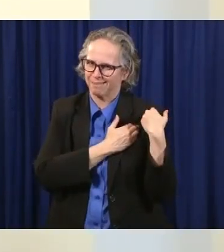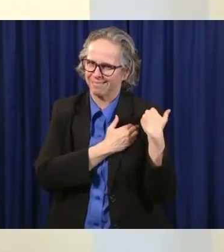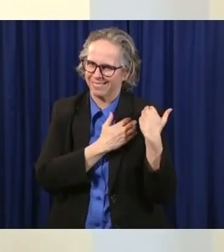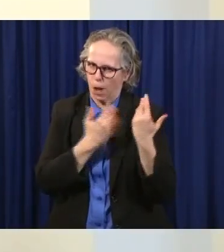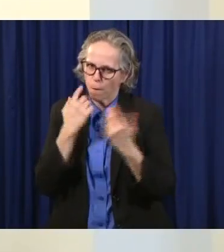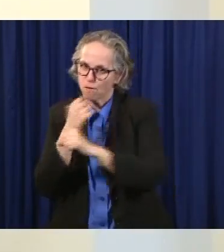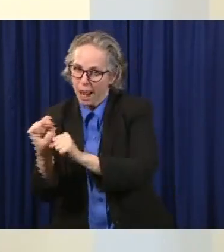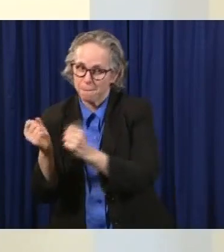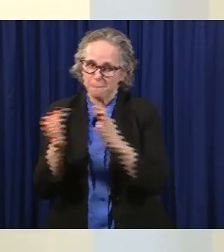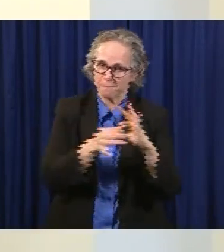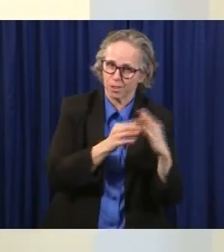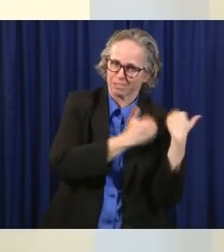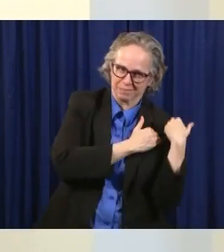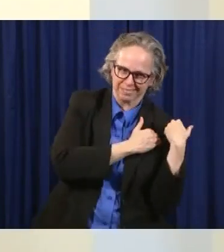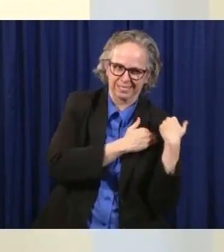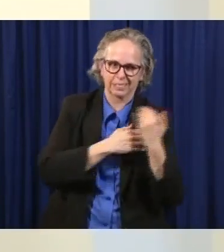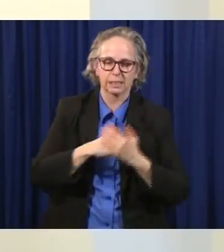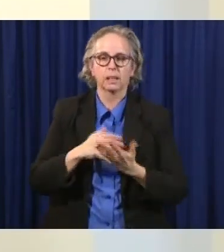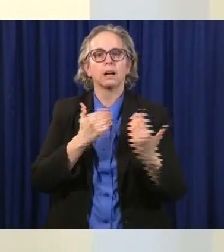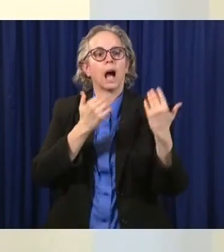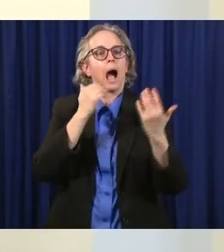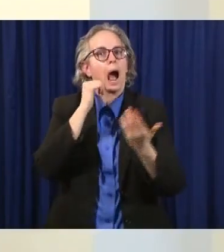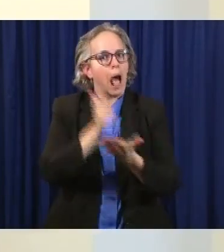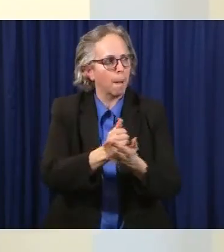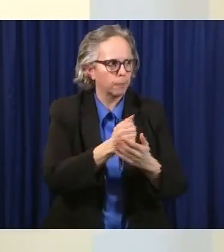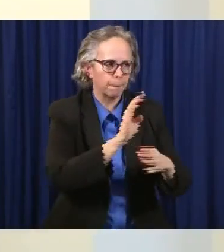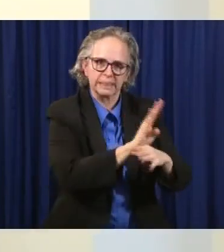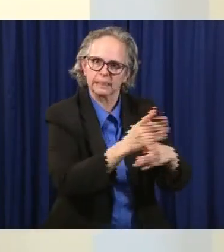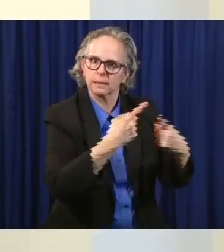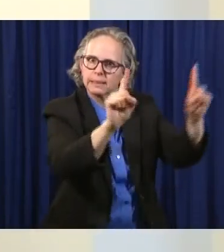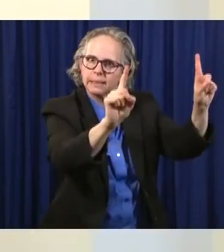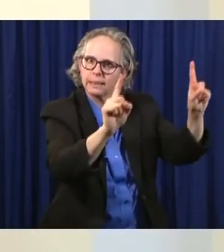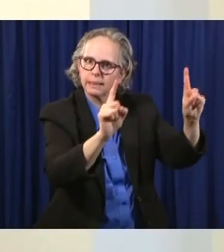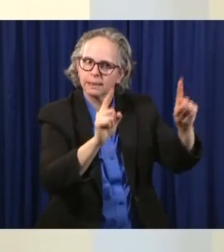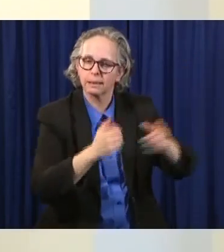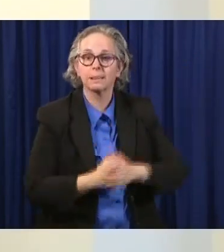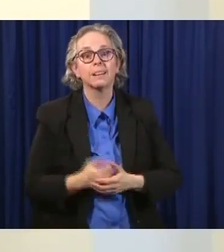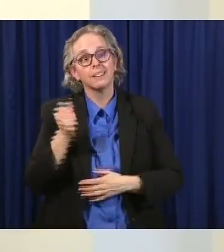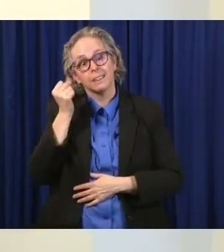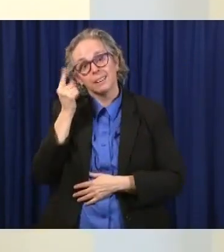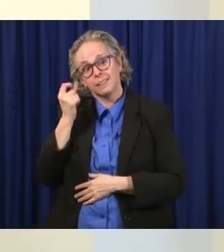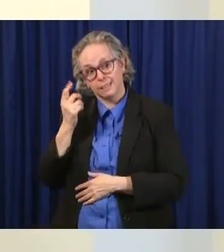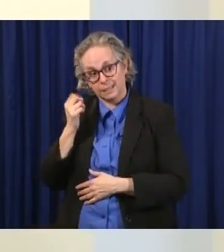AND IT'S OUR RESPONSIBILITY. BUT IT IS OUR JOB TO MAKE THE BUSINESSES SUCCEED. AND WE CAN ALSO VOTE WITH OUR